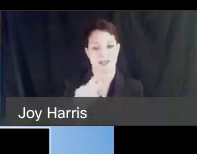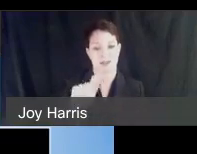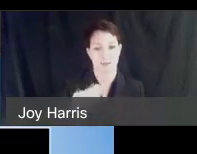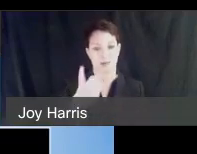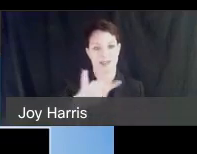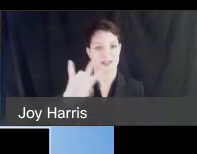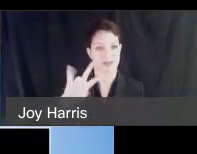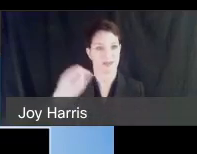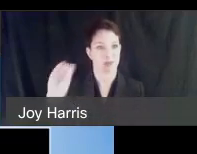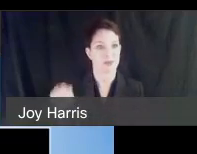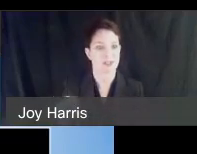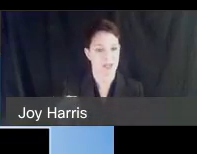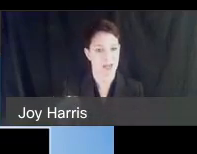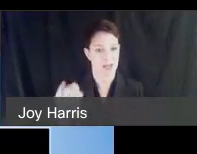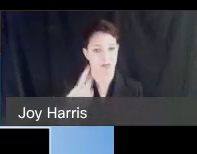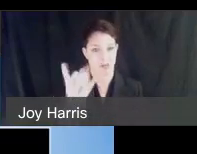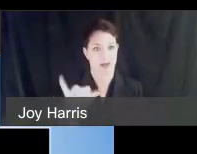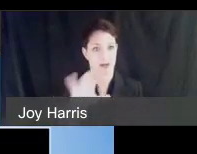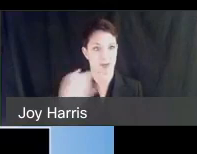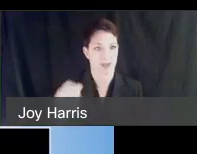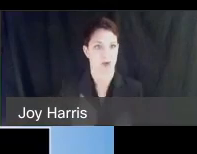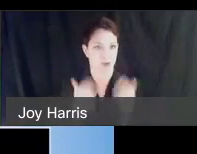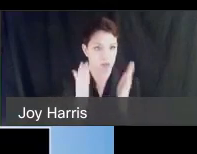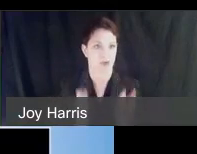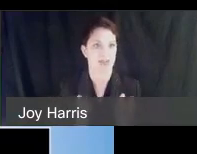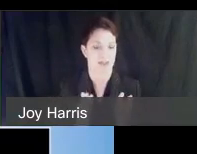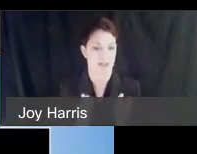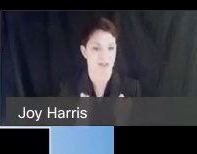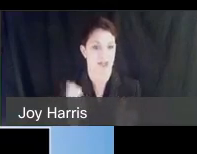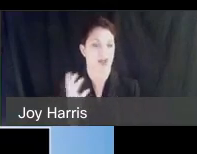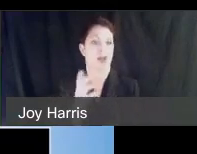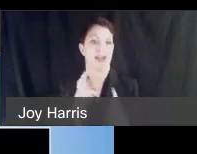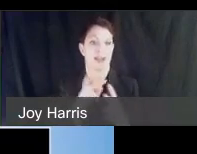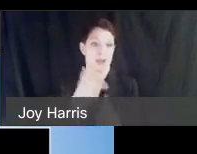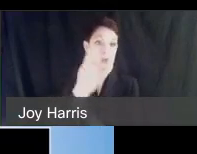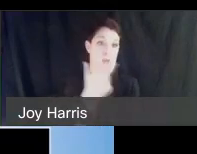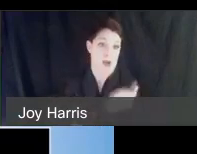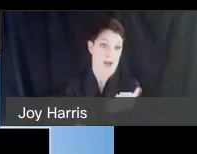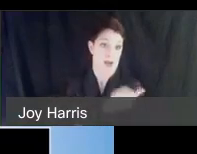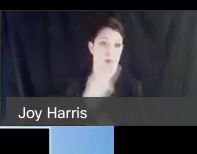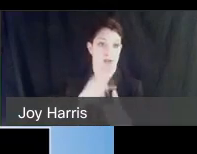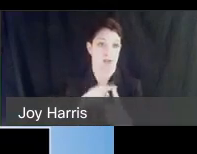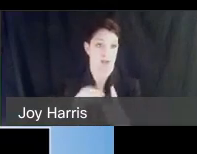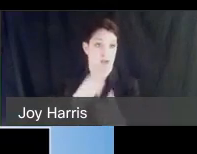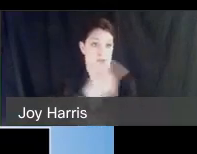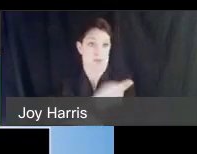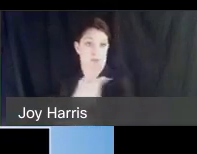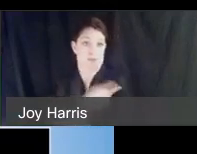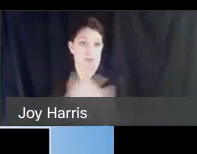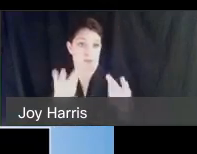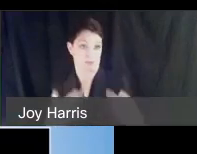of Montgomery County residents that have received either one or two doses or, in the case of the